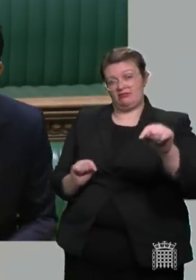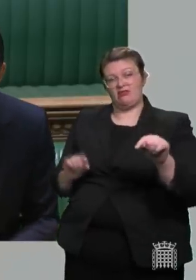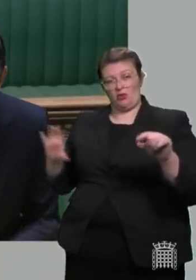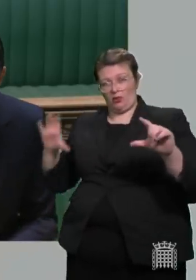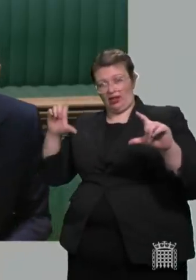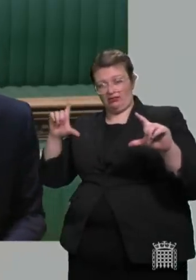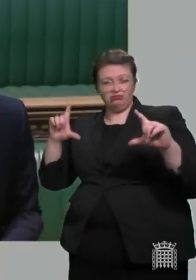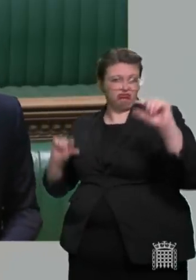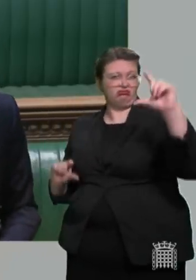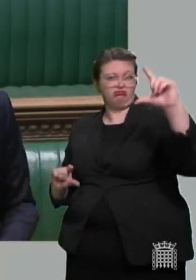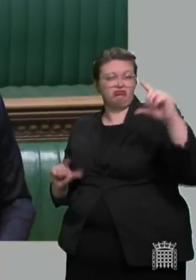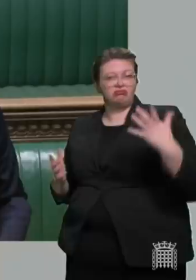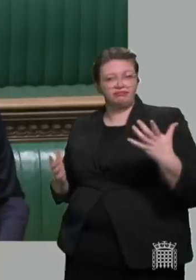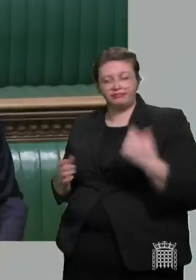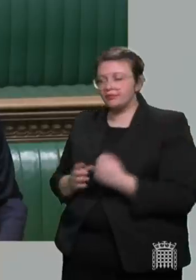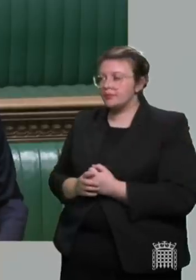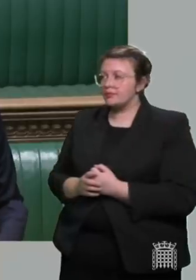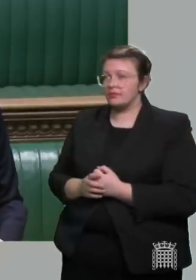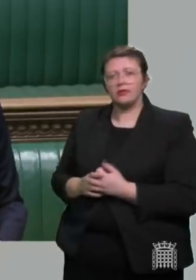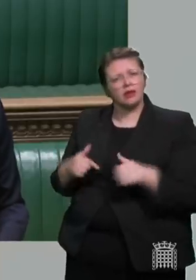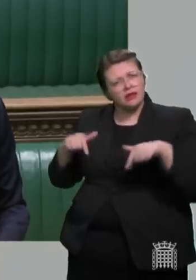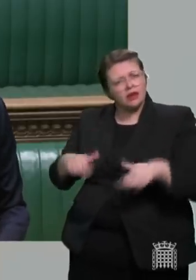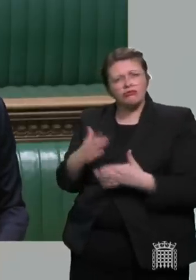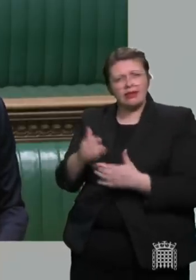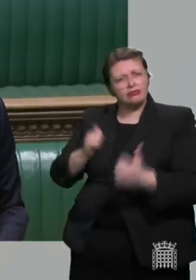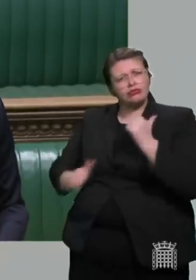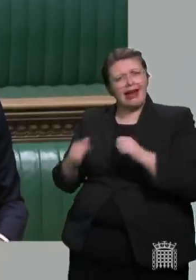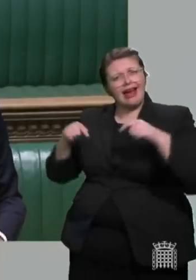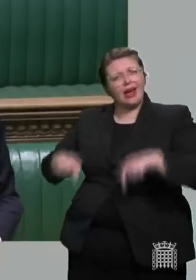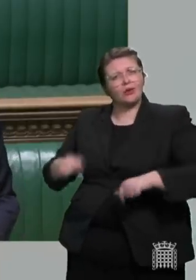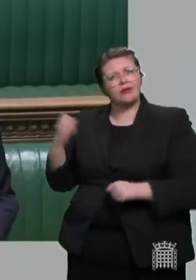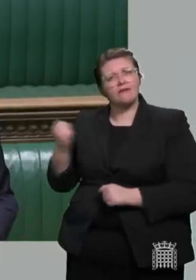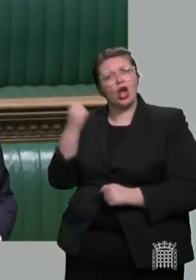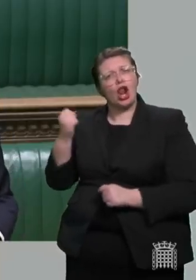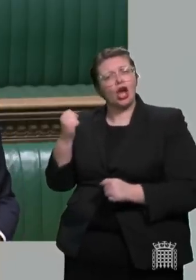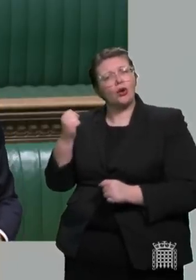of the furlough, one of the most generous schemes in the world, effectively protecting